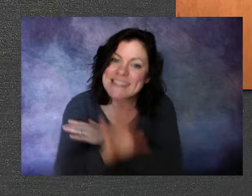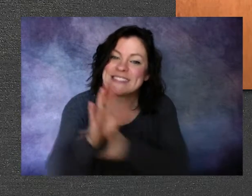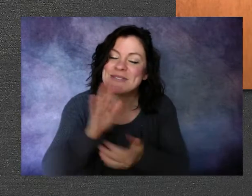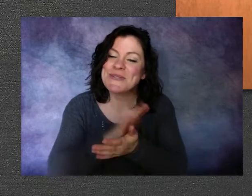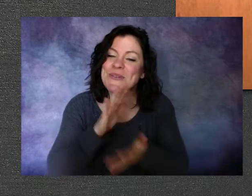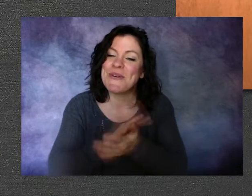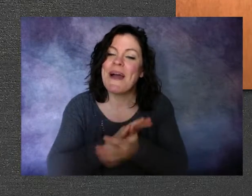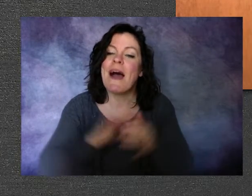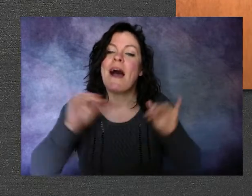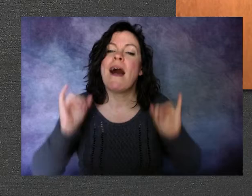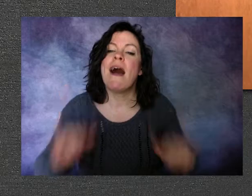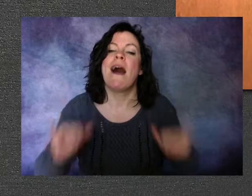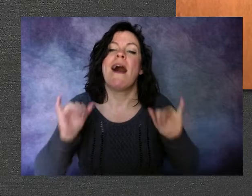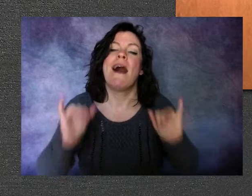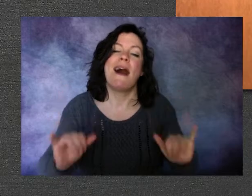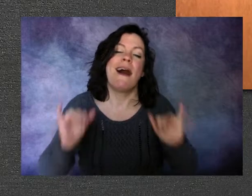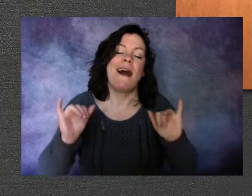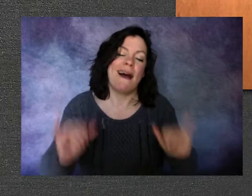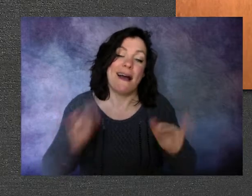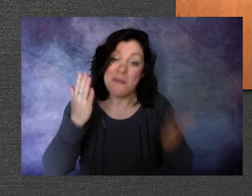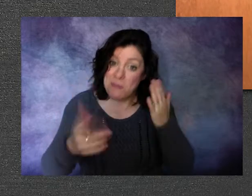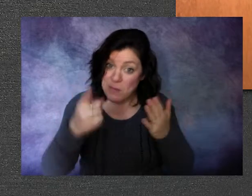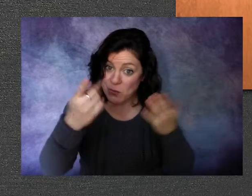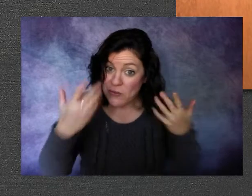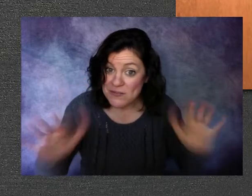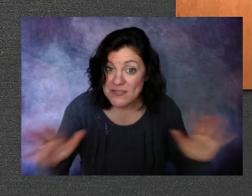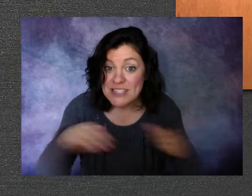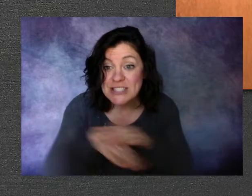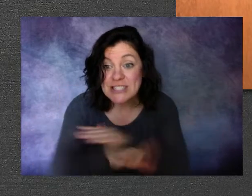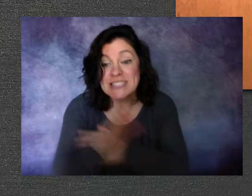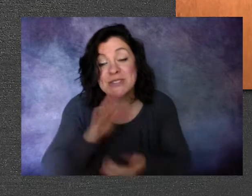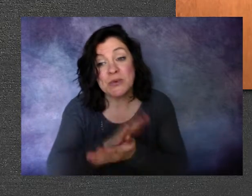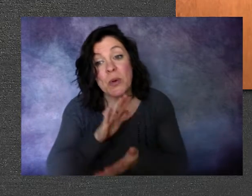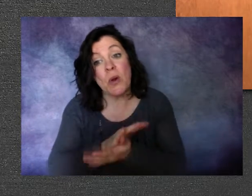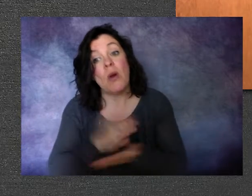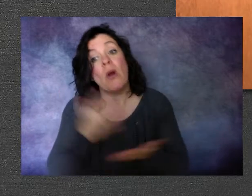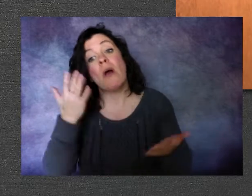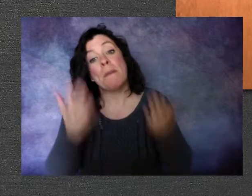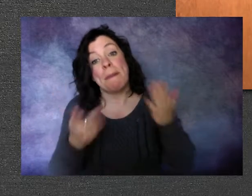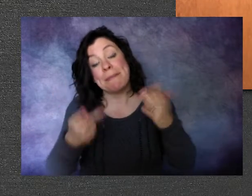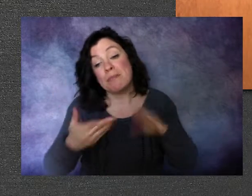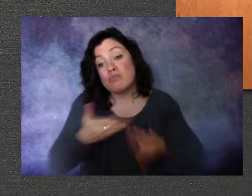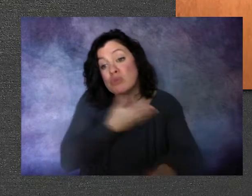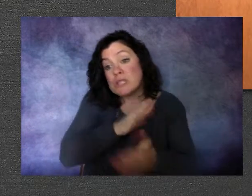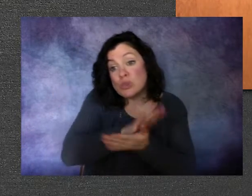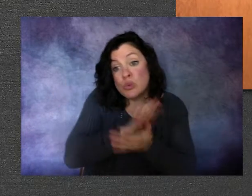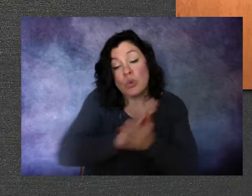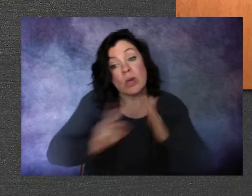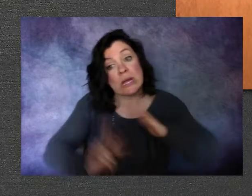So I know some of my friends watching, they may have gone to school already. Maybe preschool or kindergarten or higher,